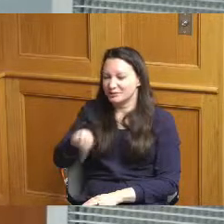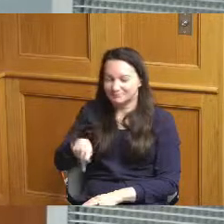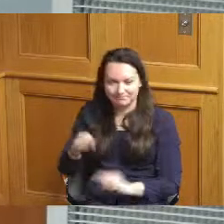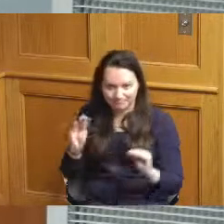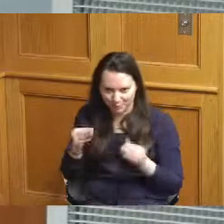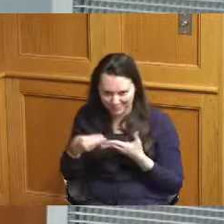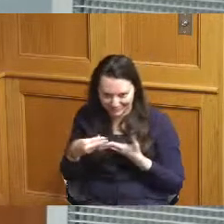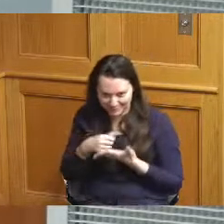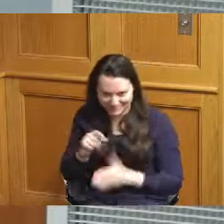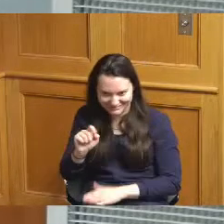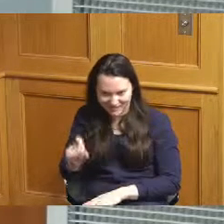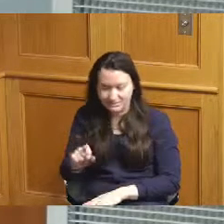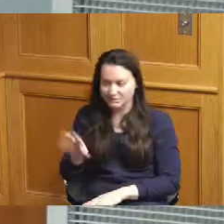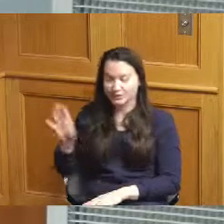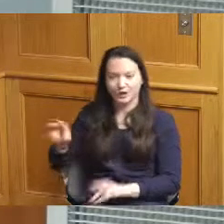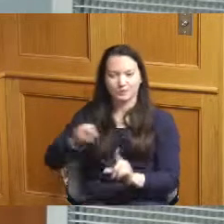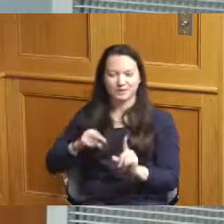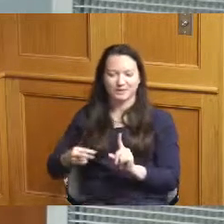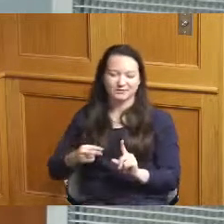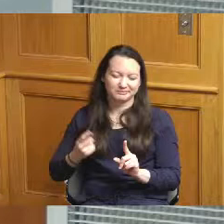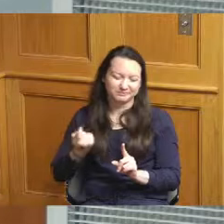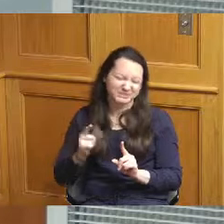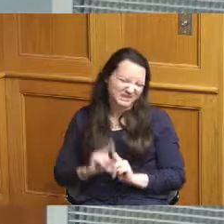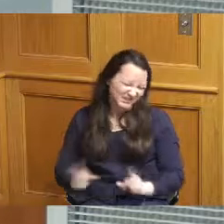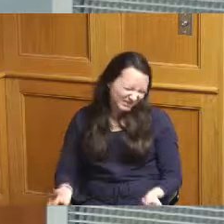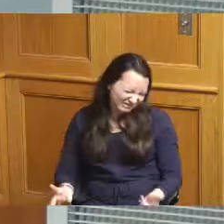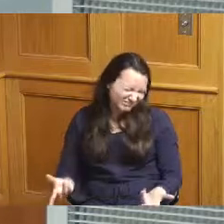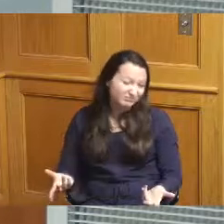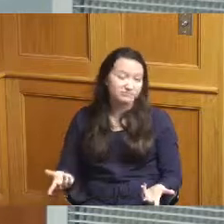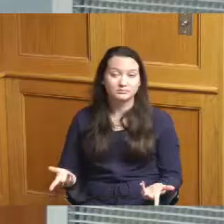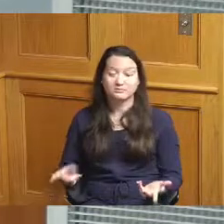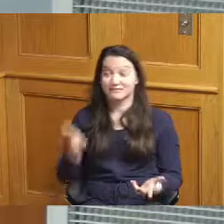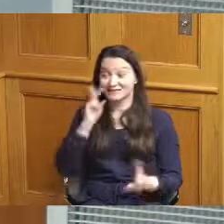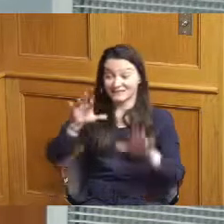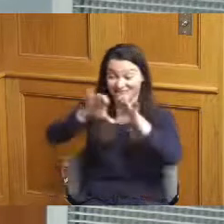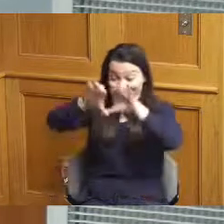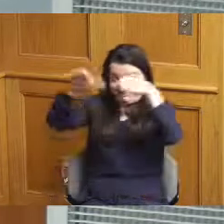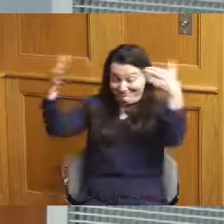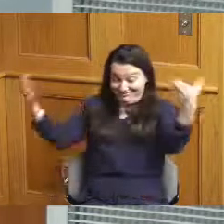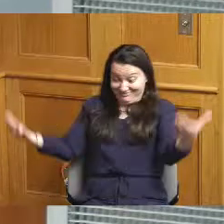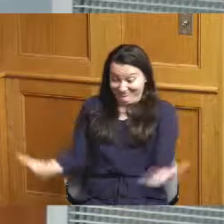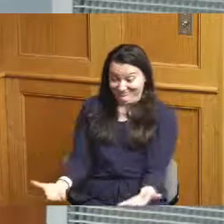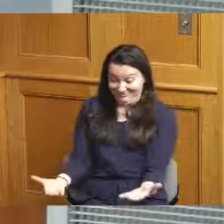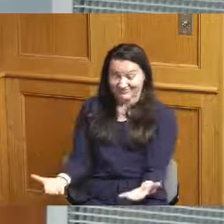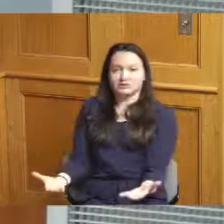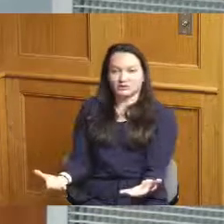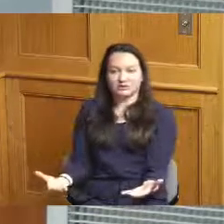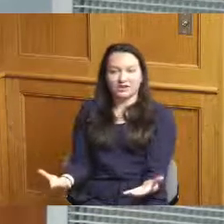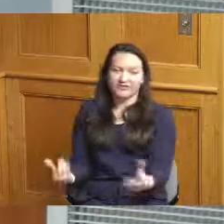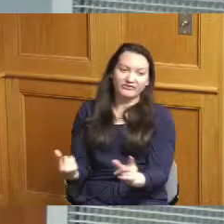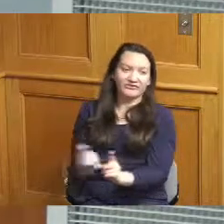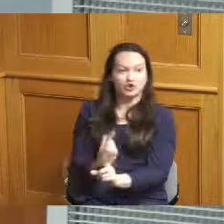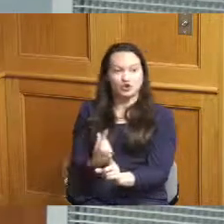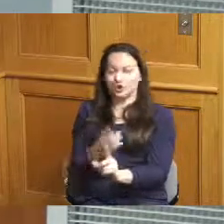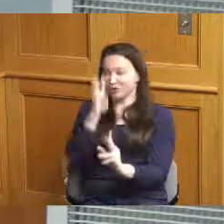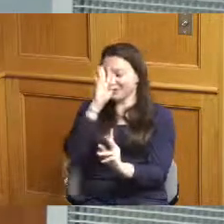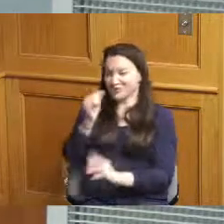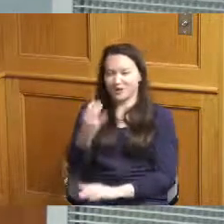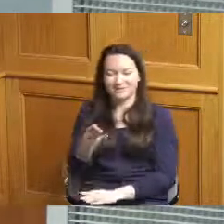tax so that's why their perspective is a little bit different but when you look at it globally or as an economic development official you still want to have great great jobs for your citizens